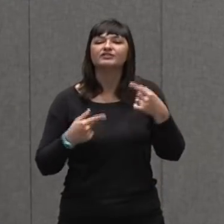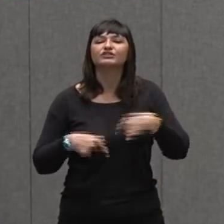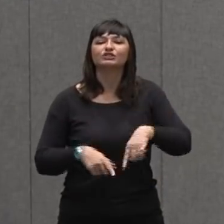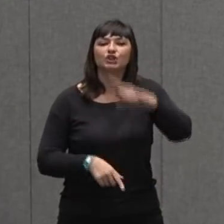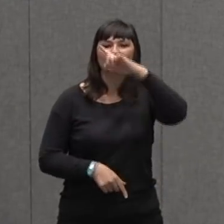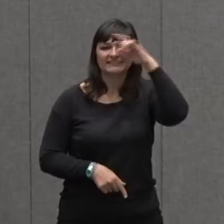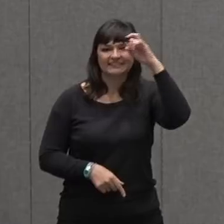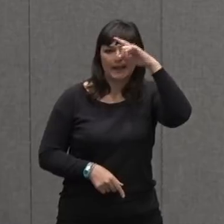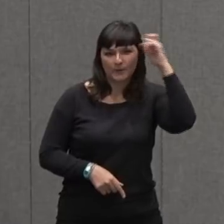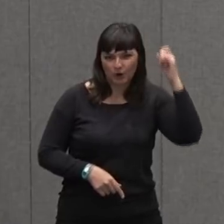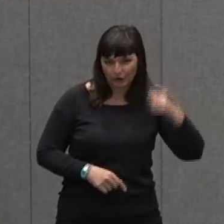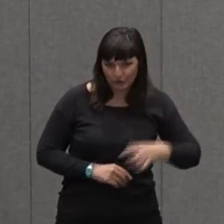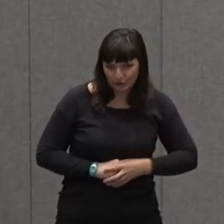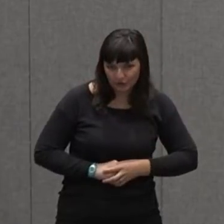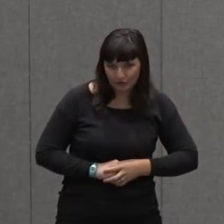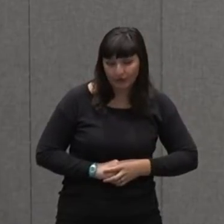but in New Mexico, it's very common.